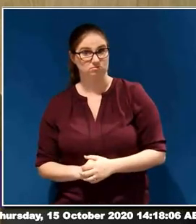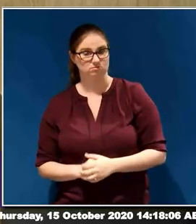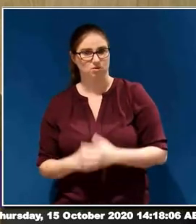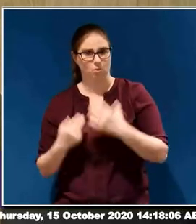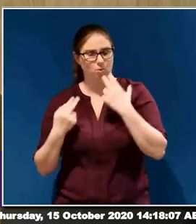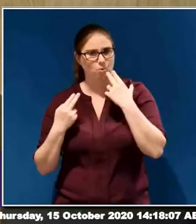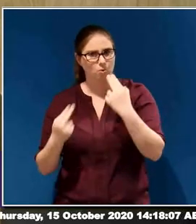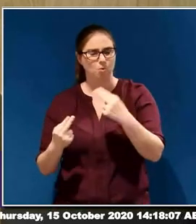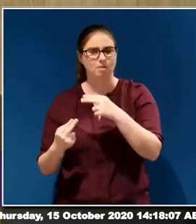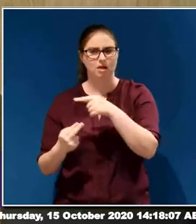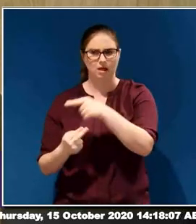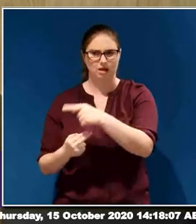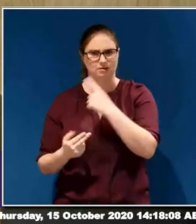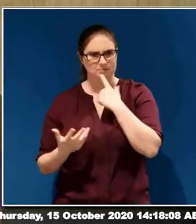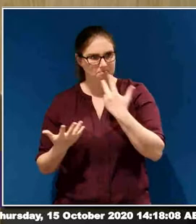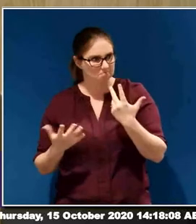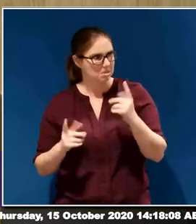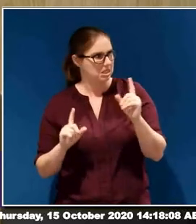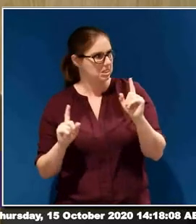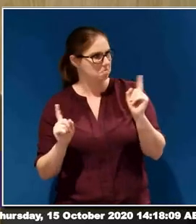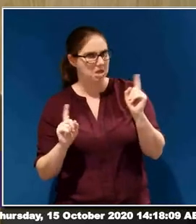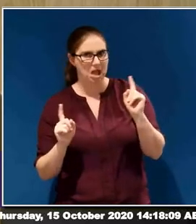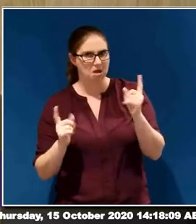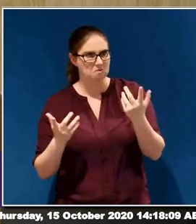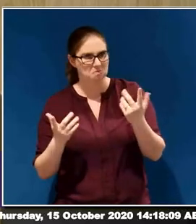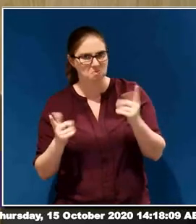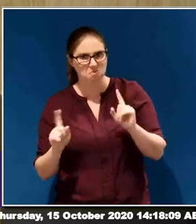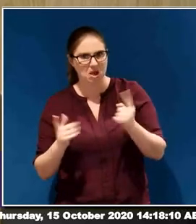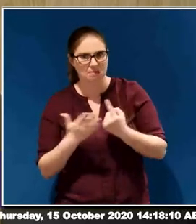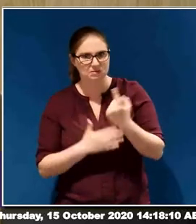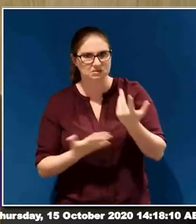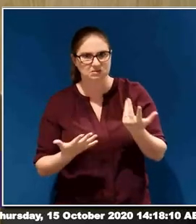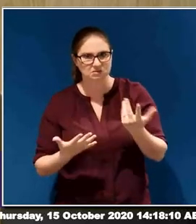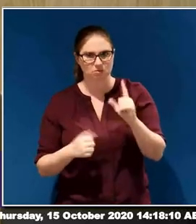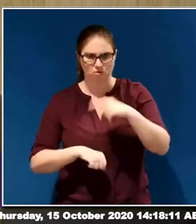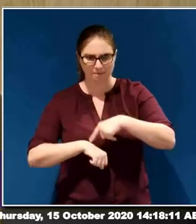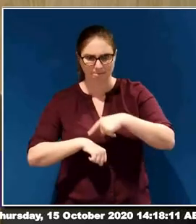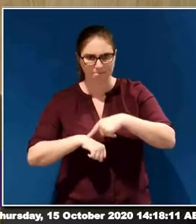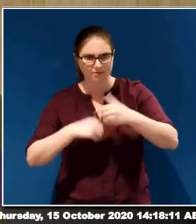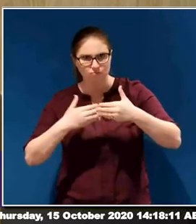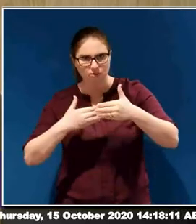frame is, what's likely to occur, that they needed to provide additional